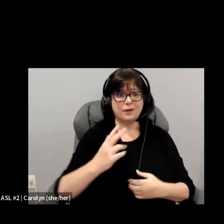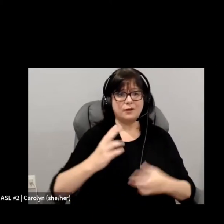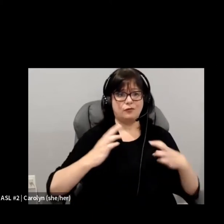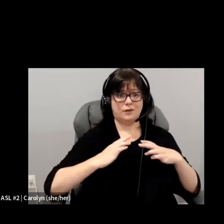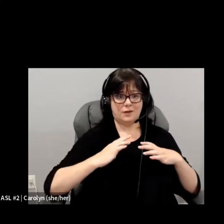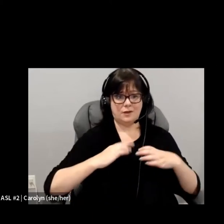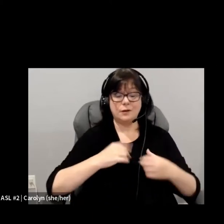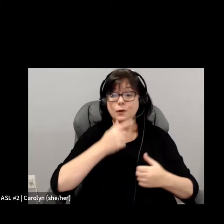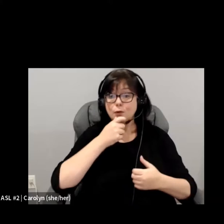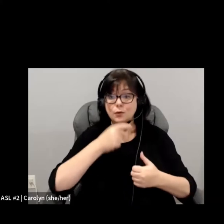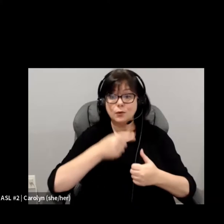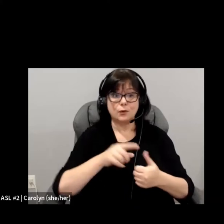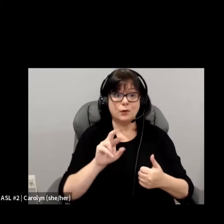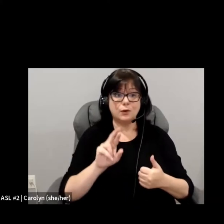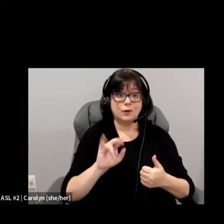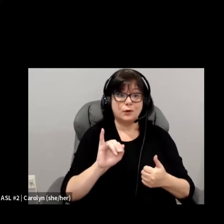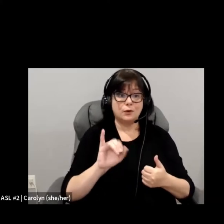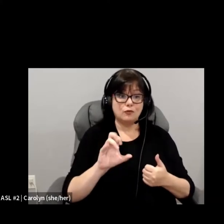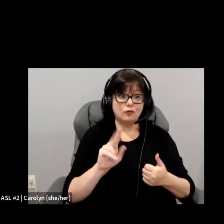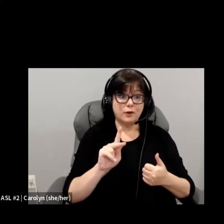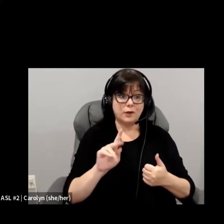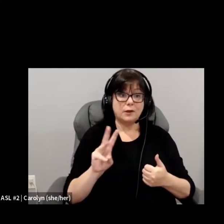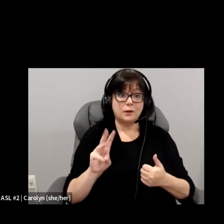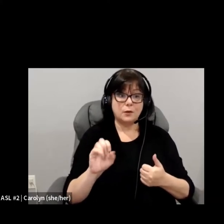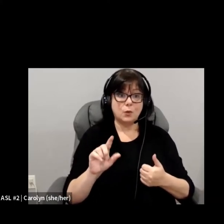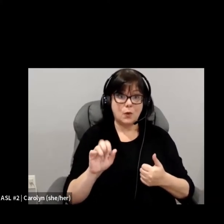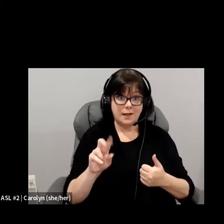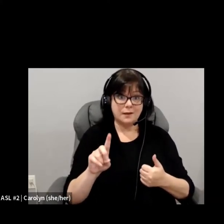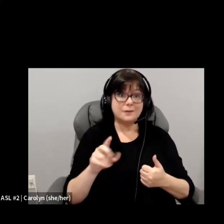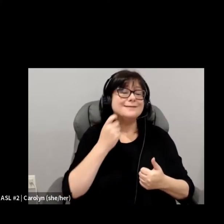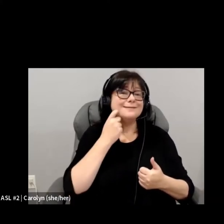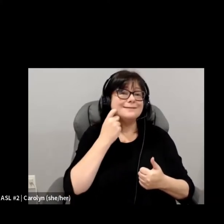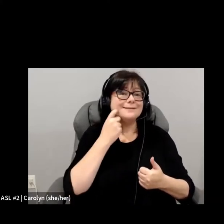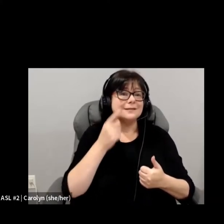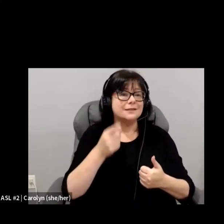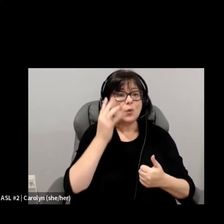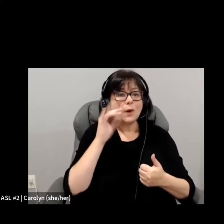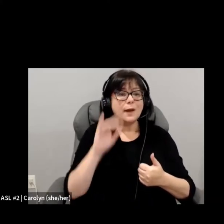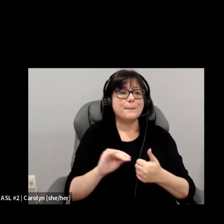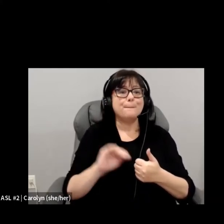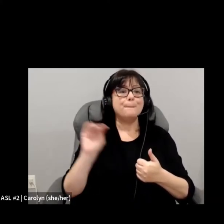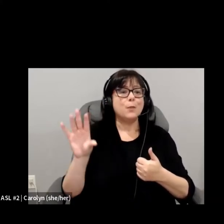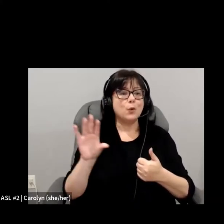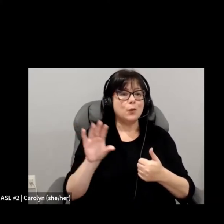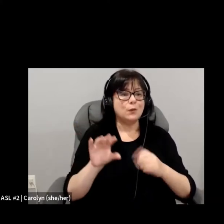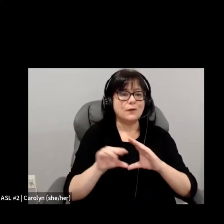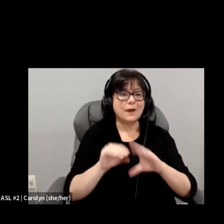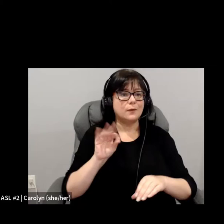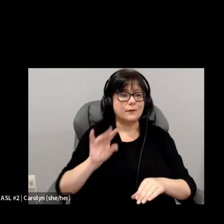RICK WELLAND HAS RECENTLY LEFT THE BOARD DUE TO A CHANGE OF RESIDENCY WHERE HE HAS MOVED